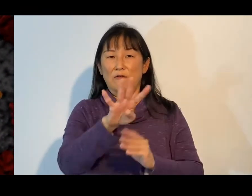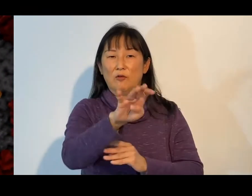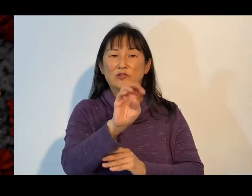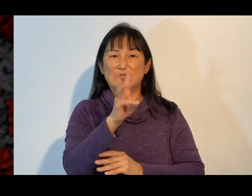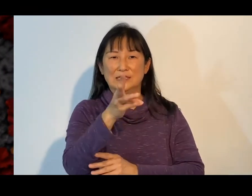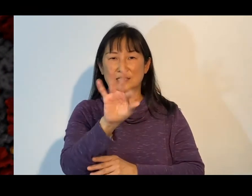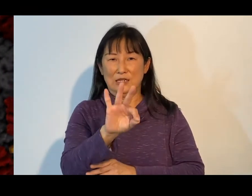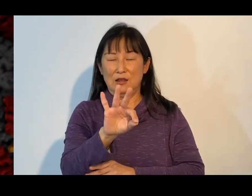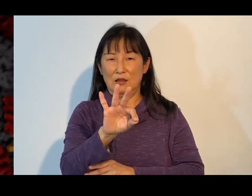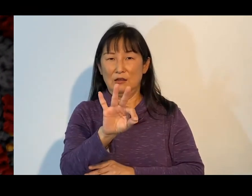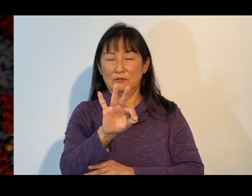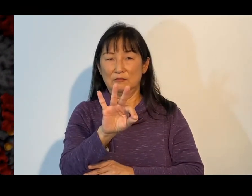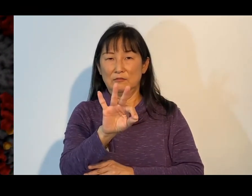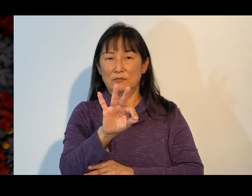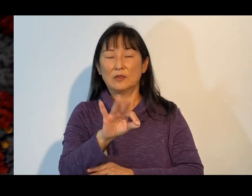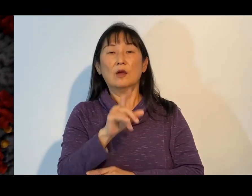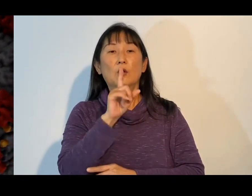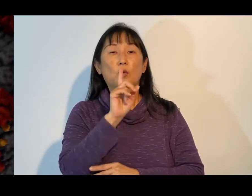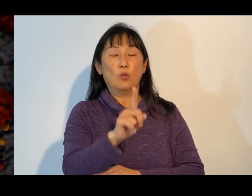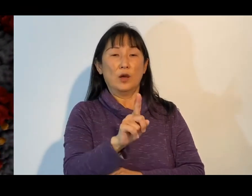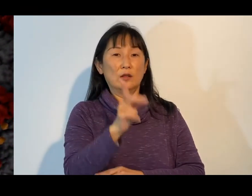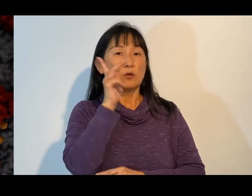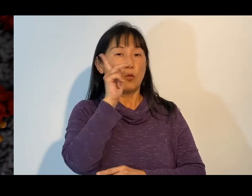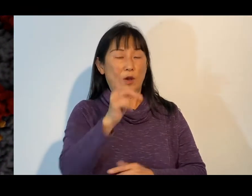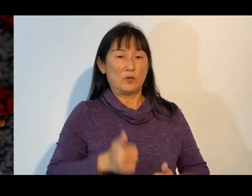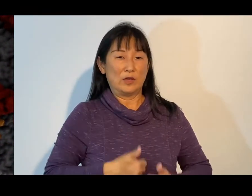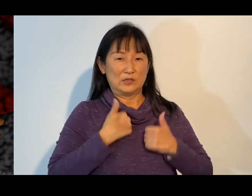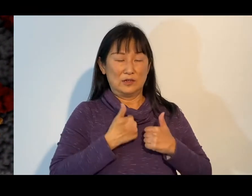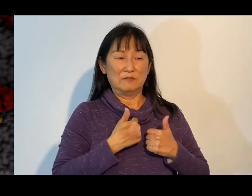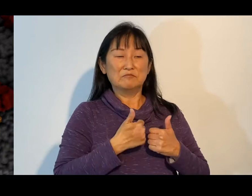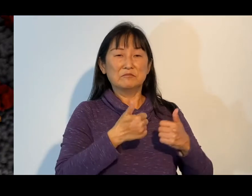One Kauai resident remains hospitalized at this time.